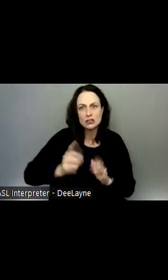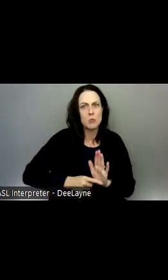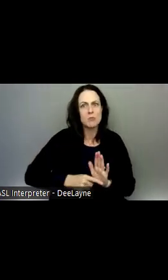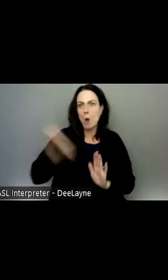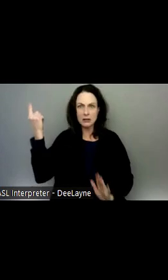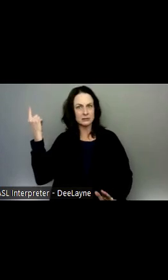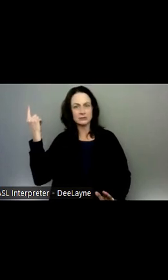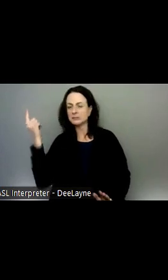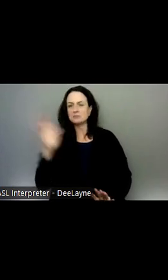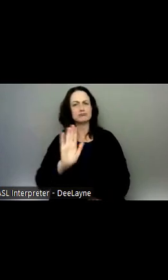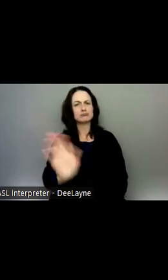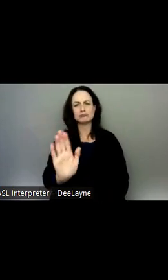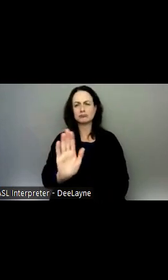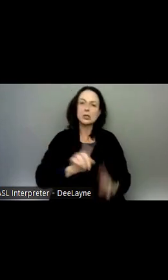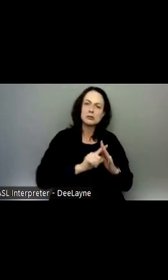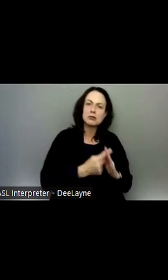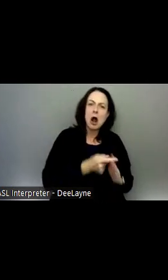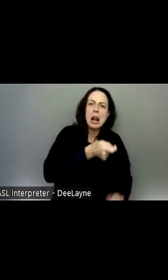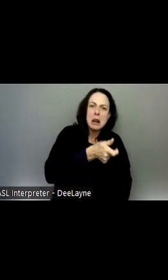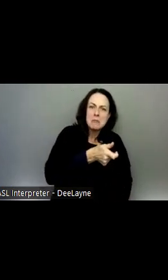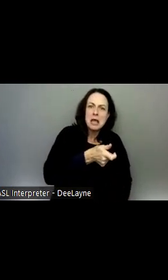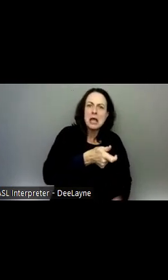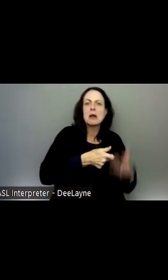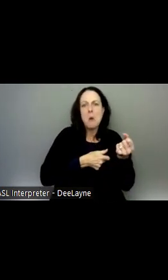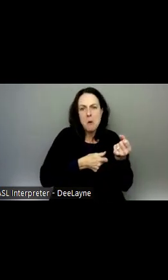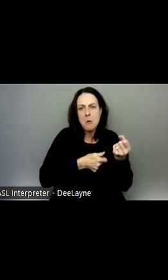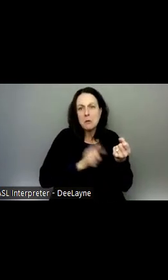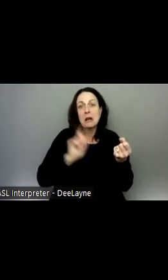So you can get going, you can kind of get started and then continue on.